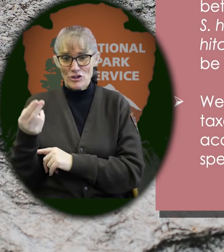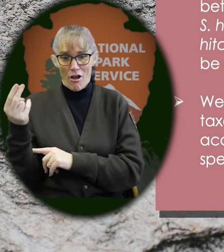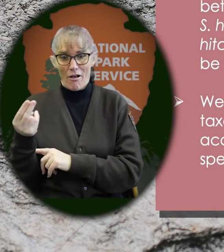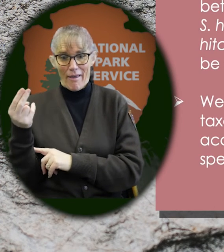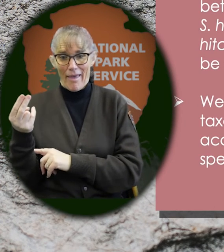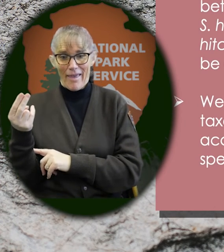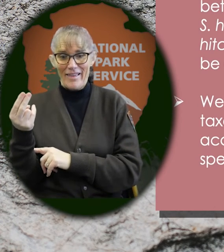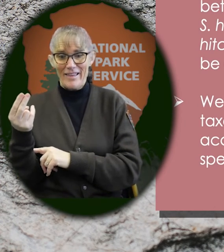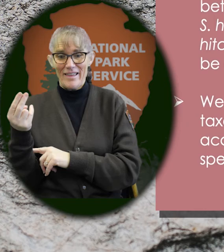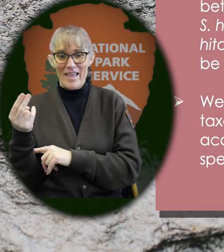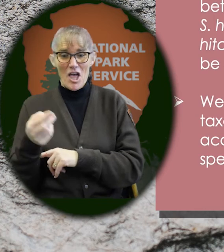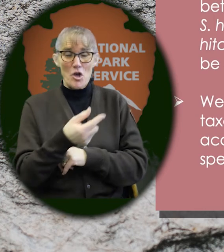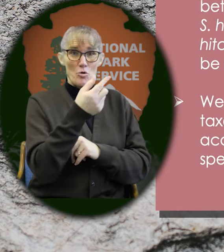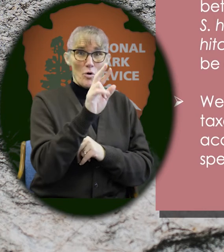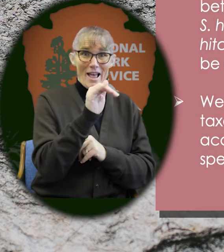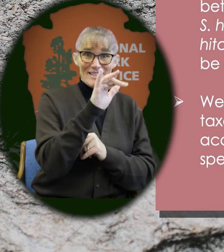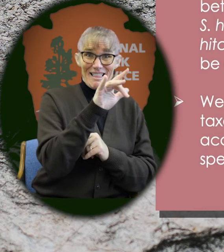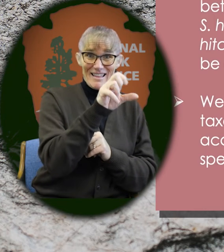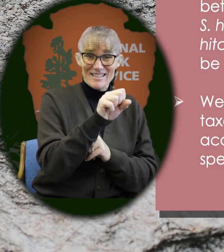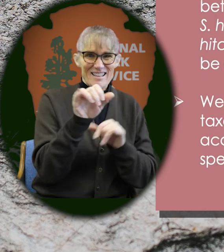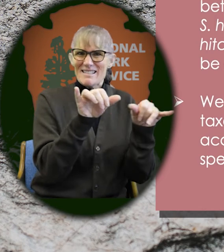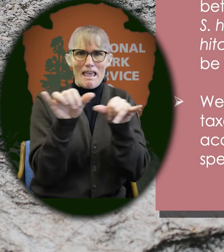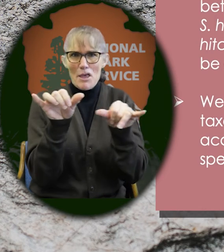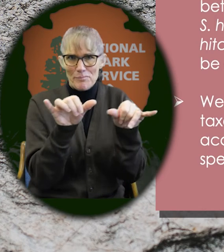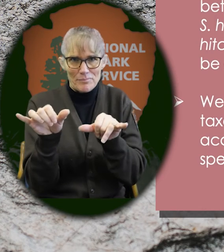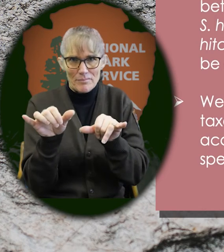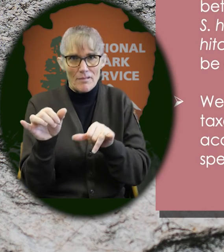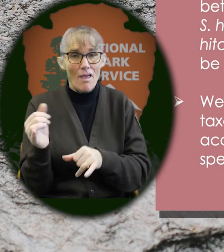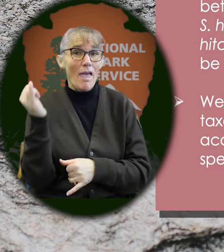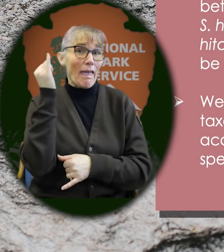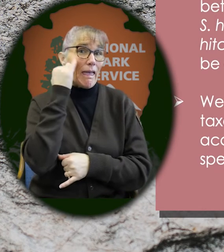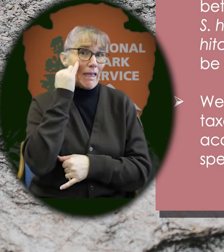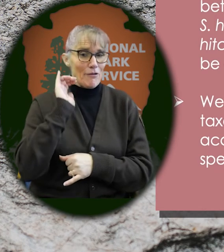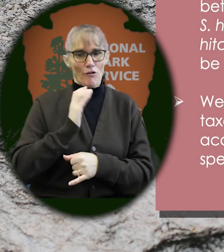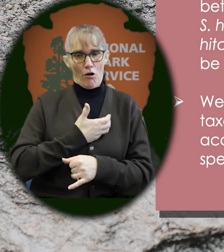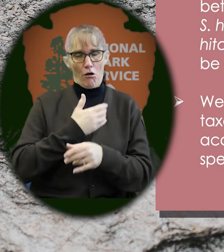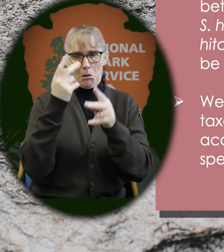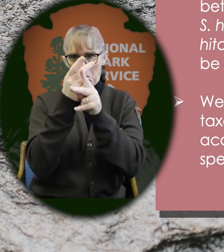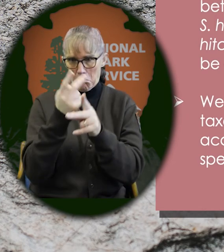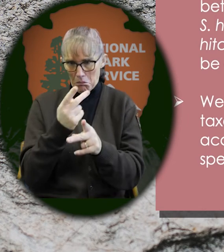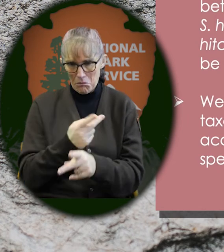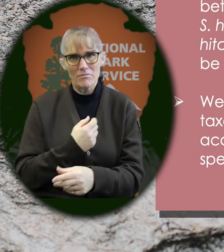is actually the same thing as Stenomylus gracilis, if this is what our uh findings support.